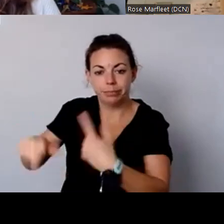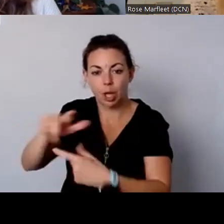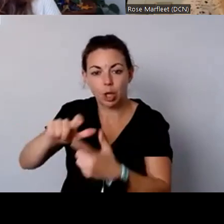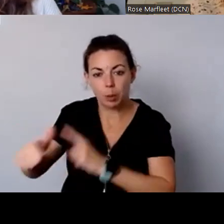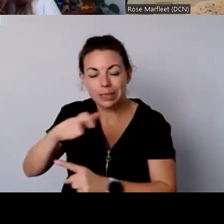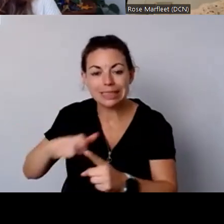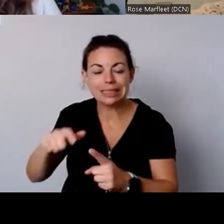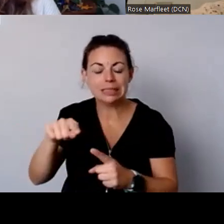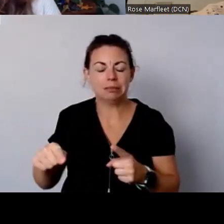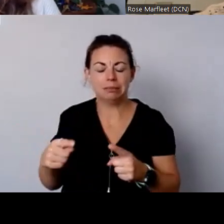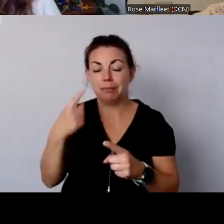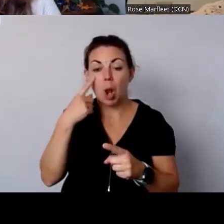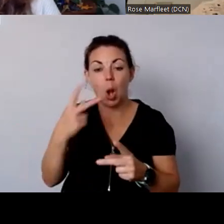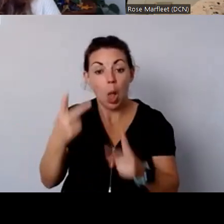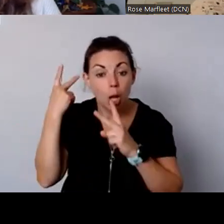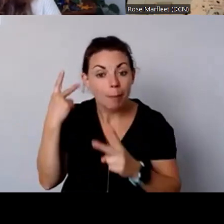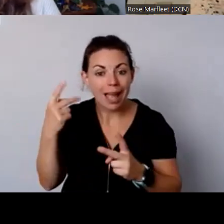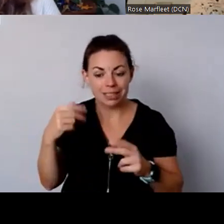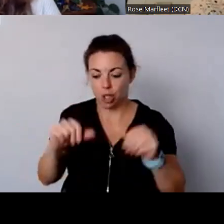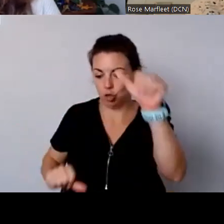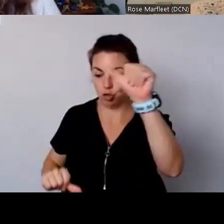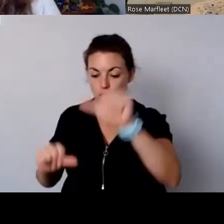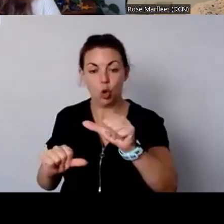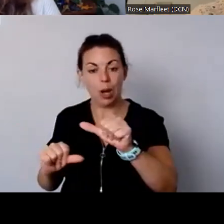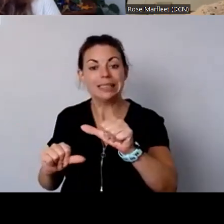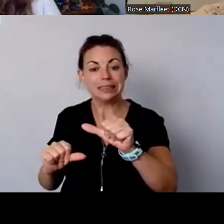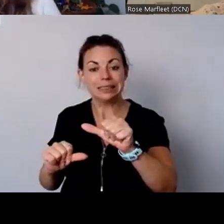you'll see that those sorts of entries are included in there.